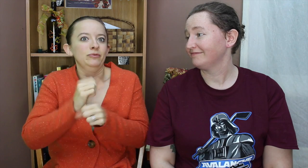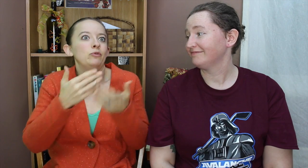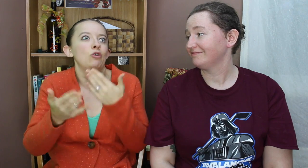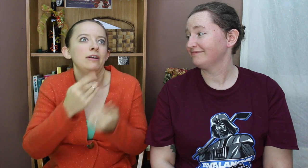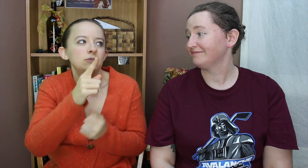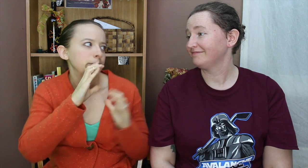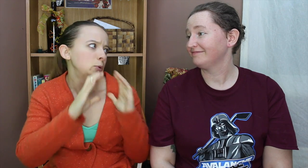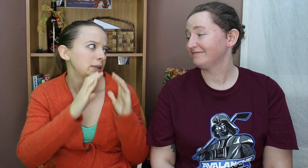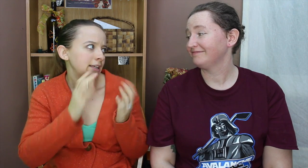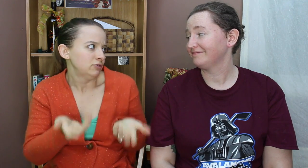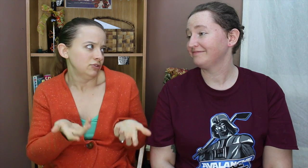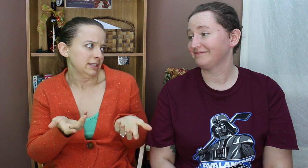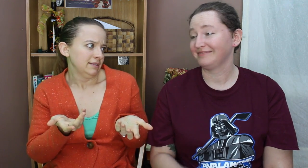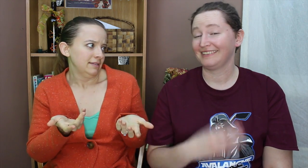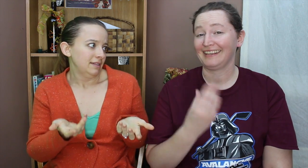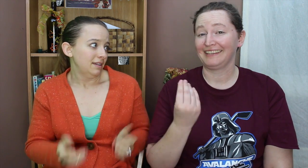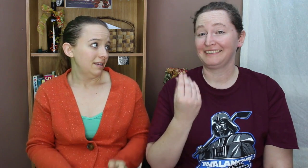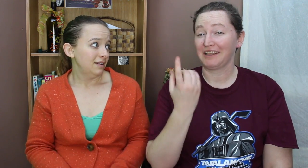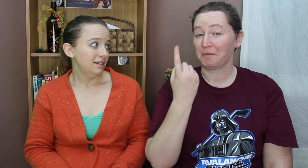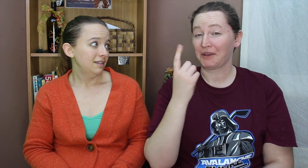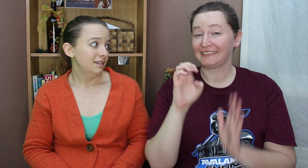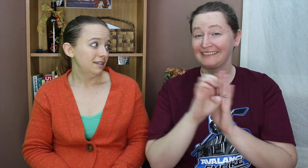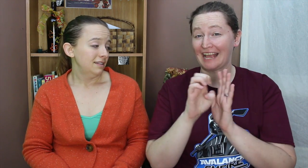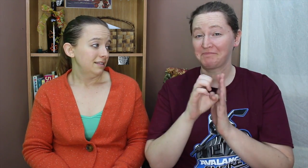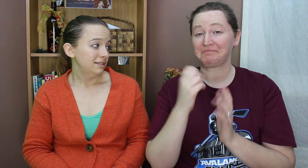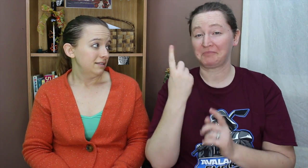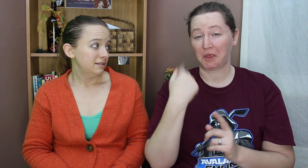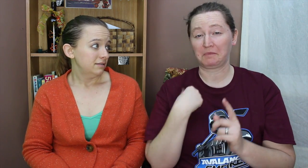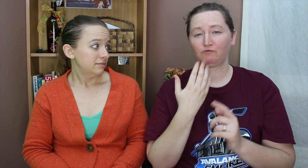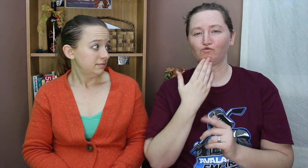it will be a lot harder to get a job if you cannot communicate.